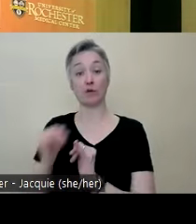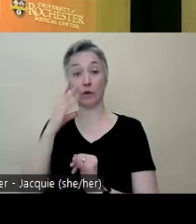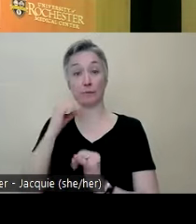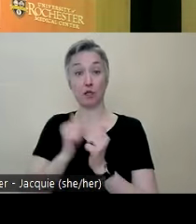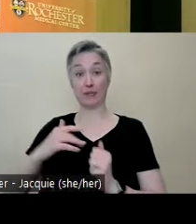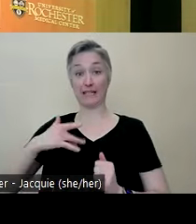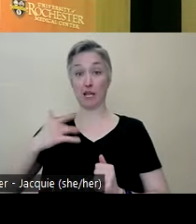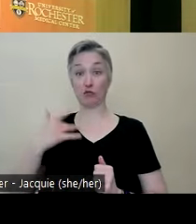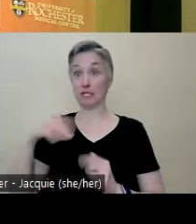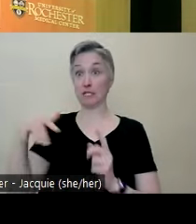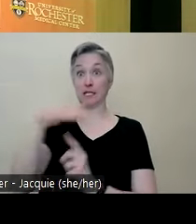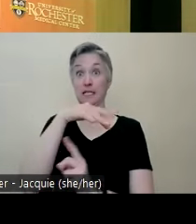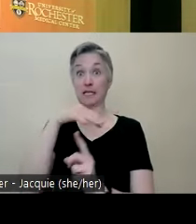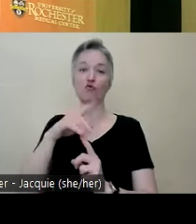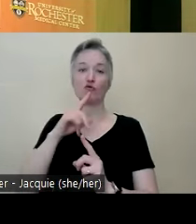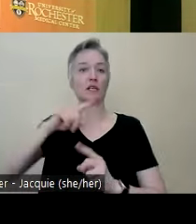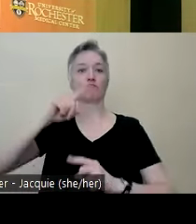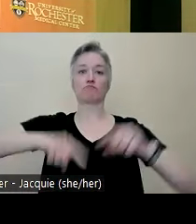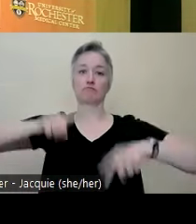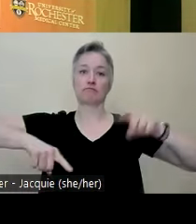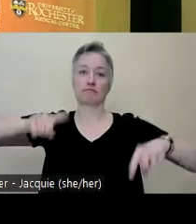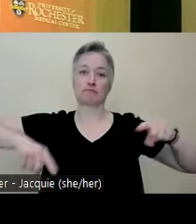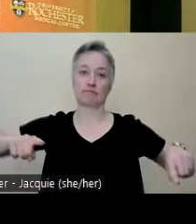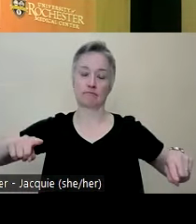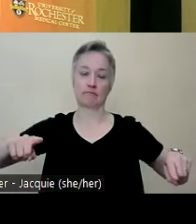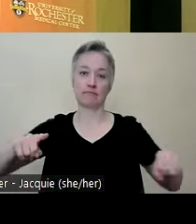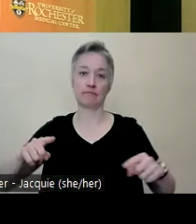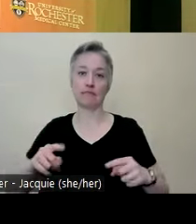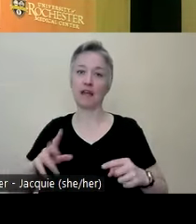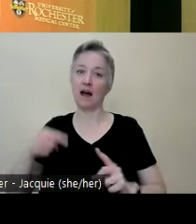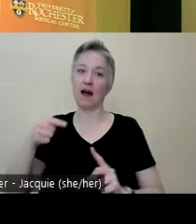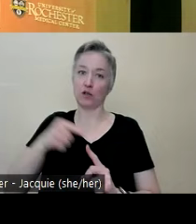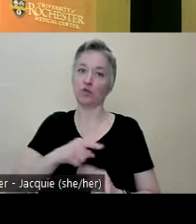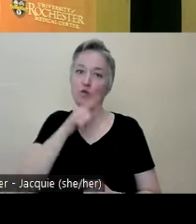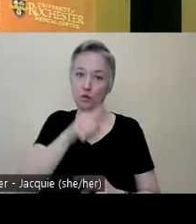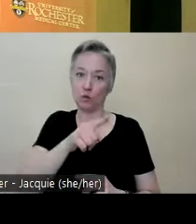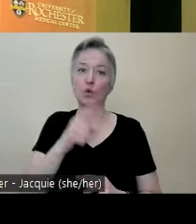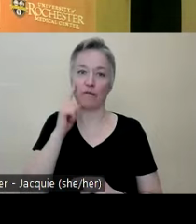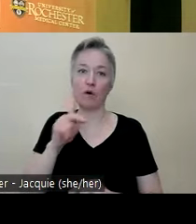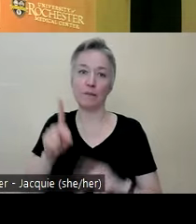kind of all over the place and that's especially true for individuals who have sensory processing